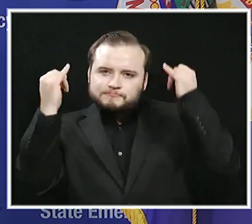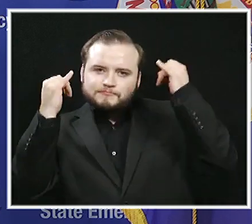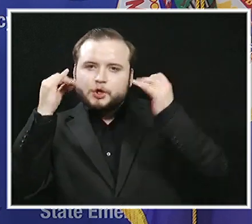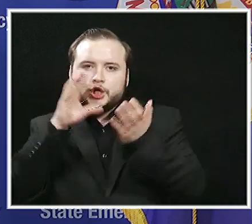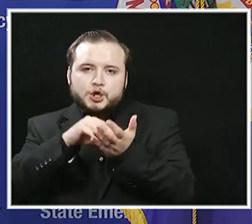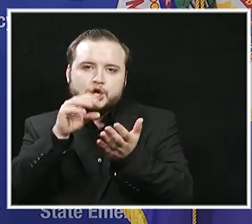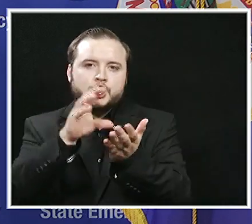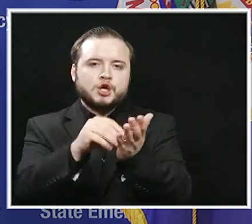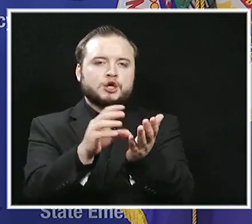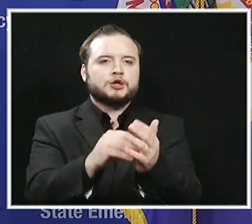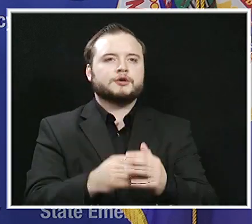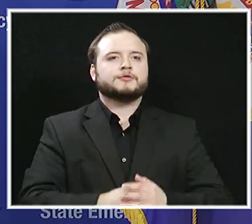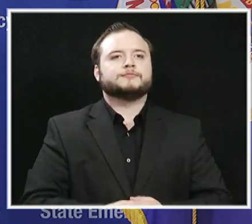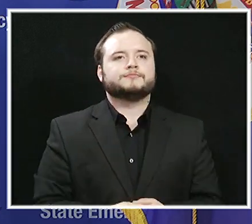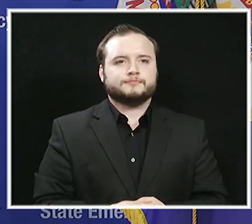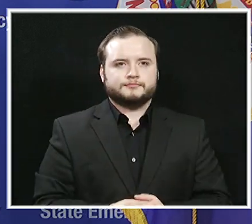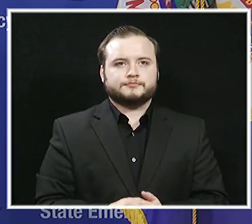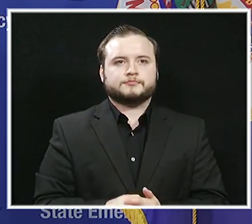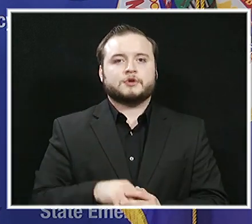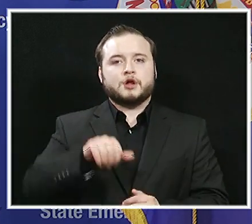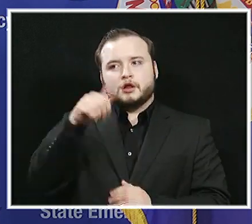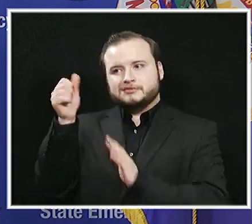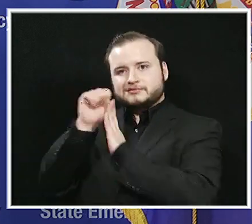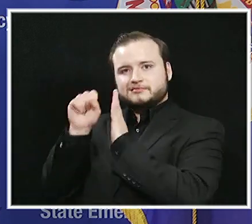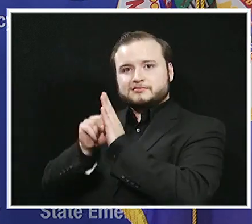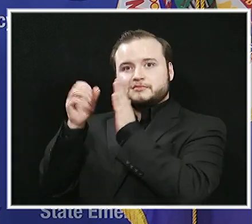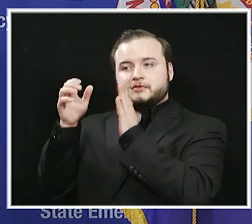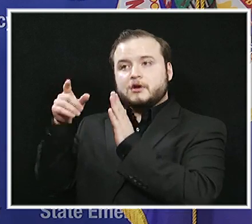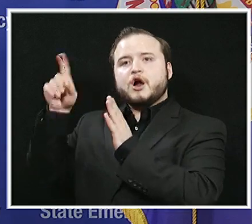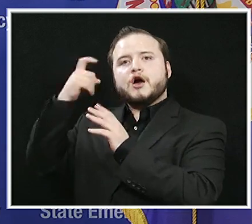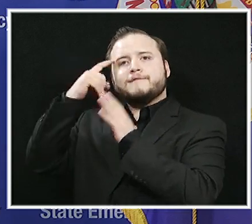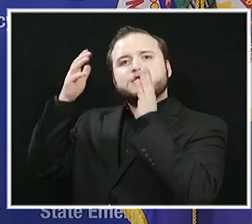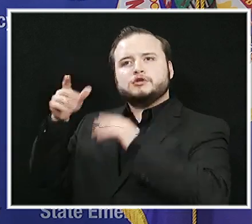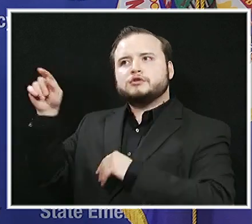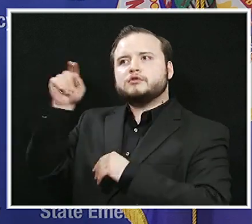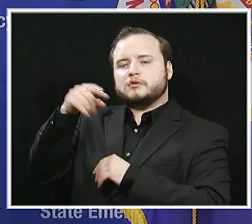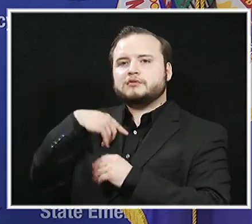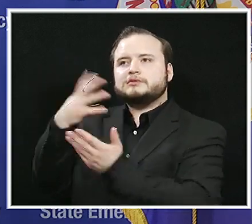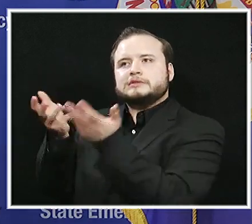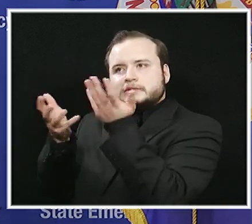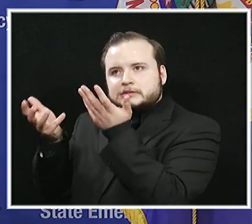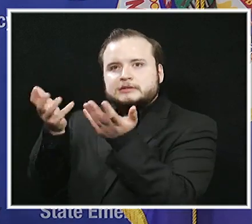going to learn a lot by how this do this. Just to be candid, I talked to my other governors,